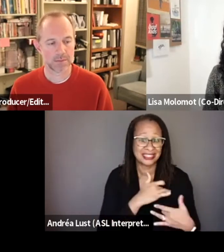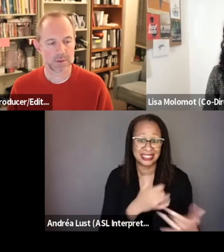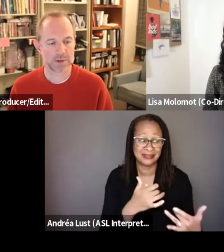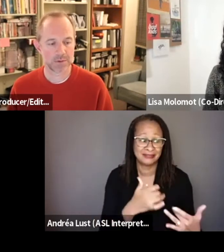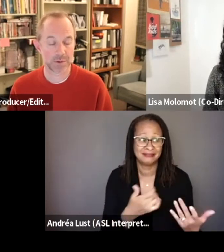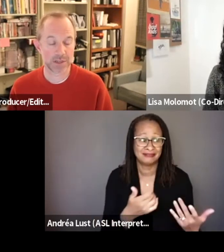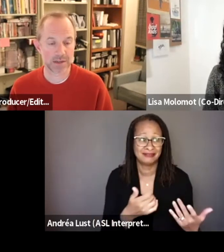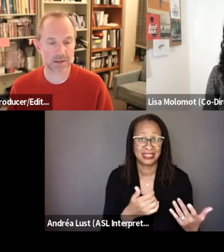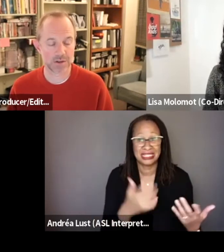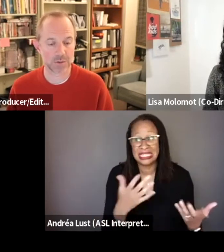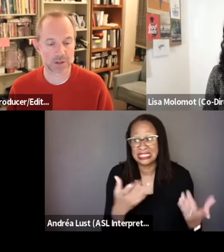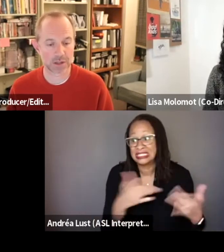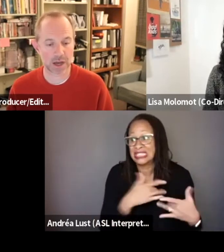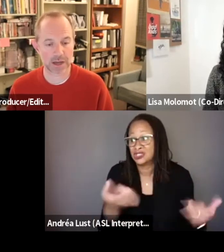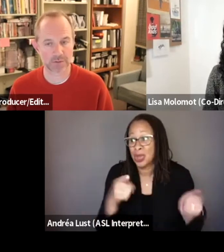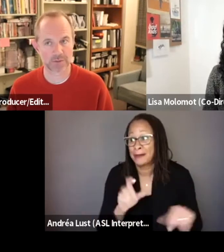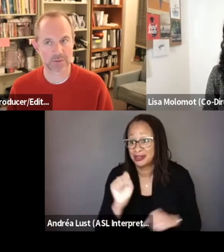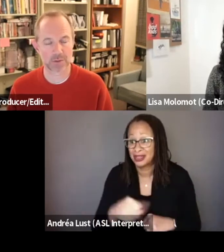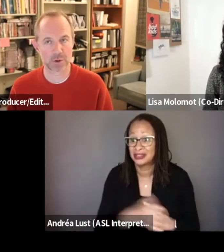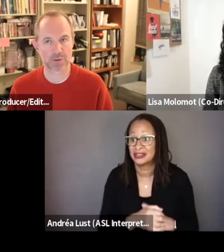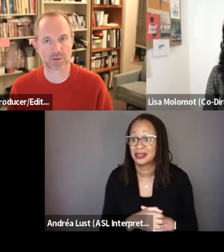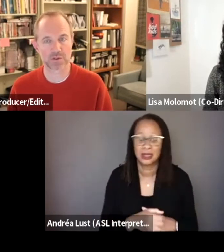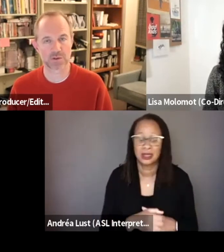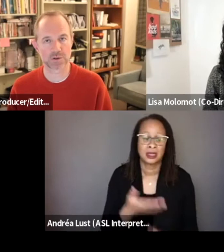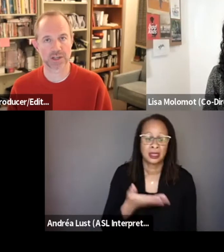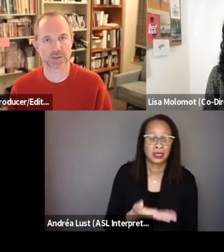And we did do a lot of both soul searching as well